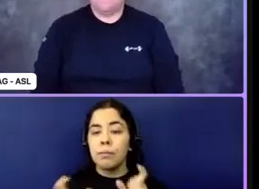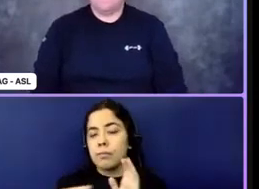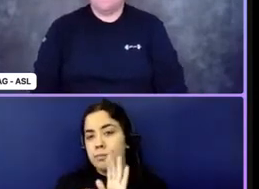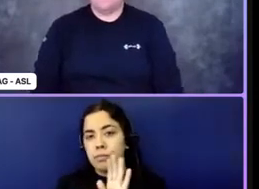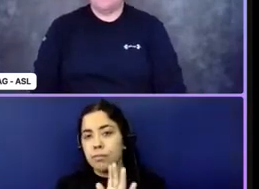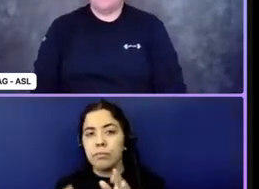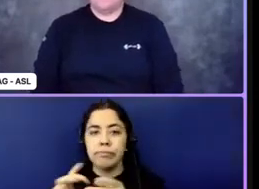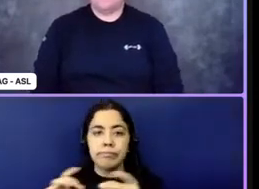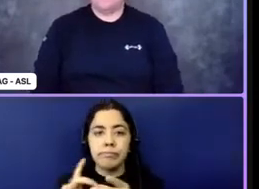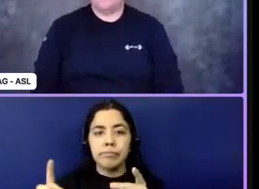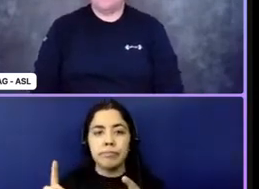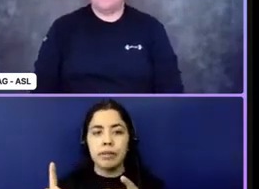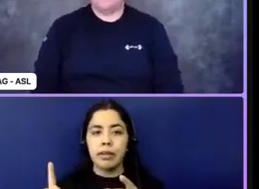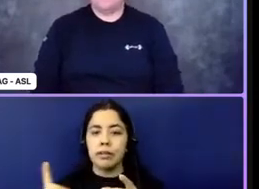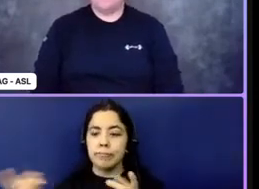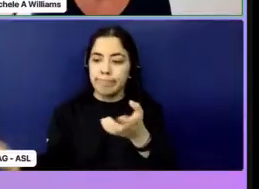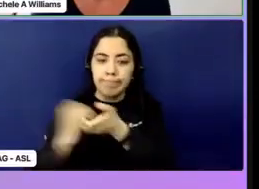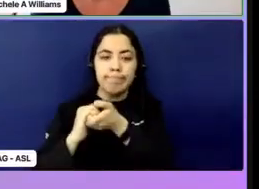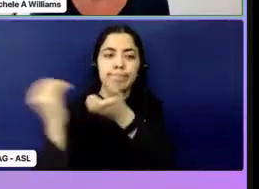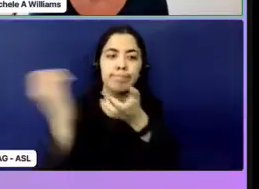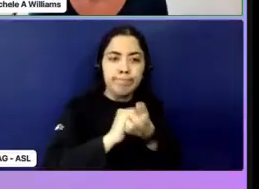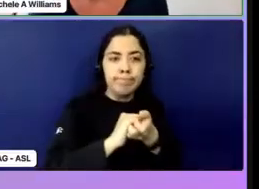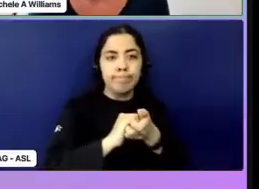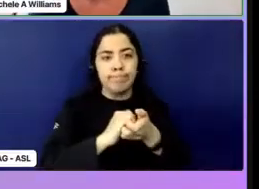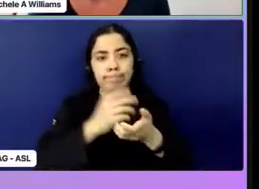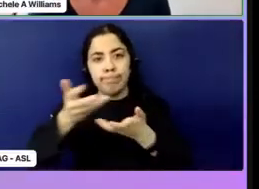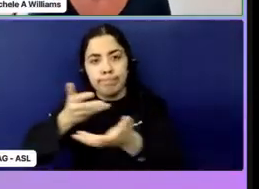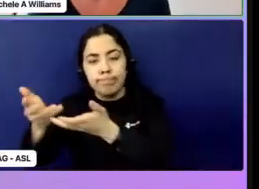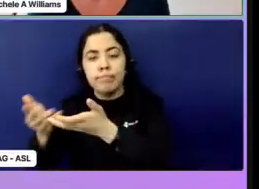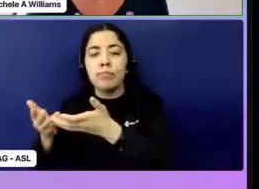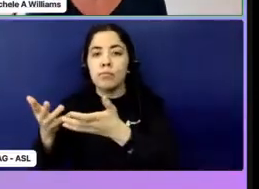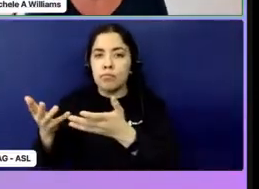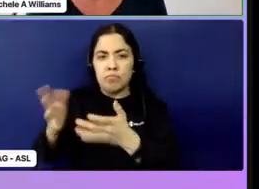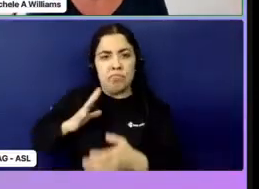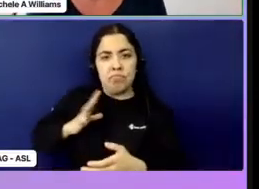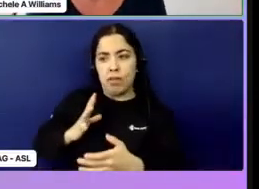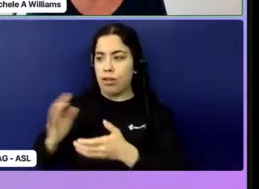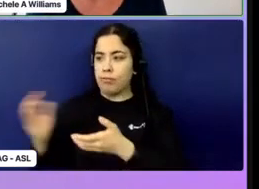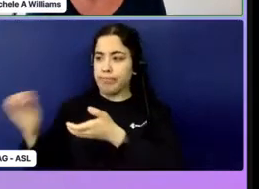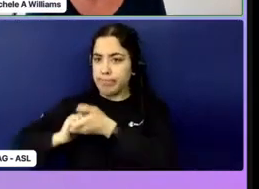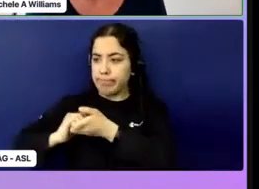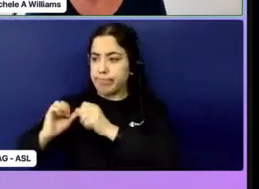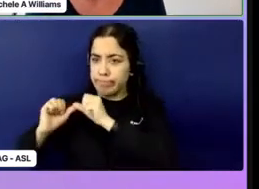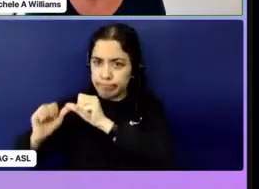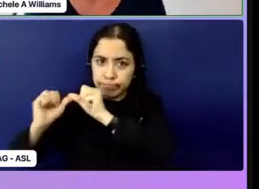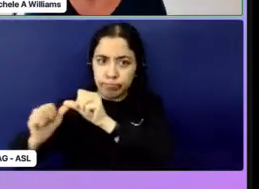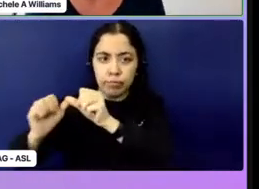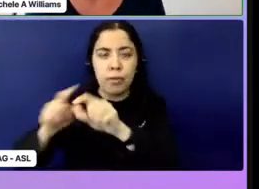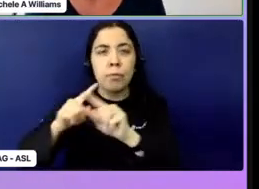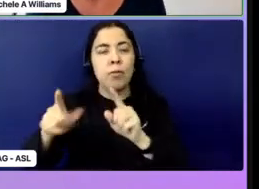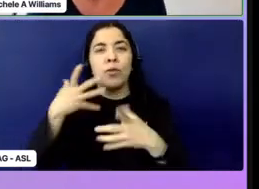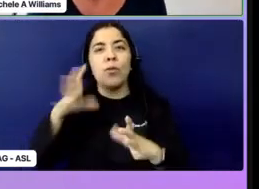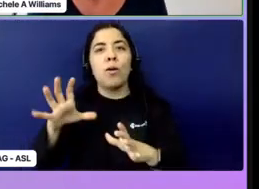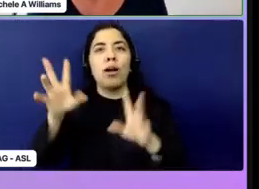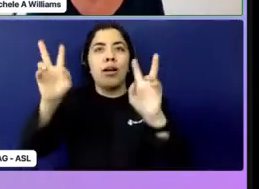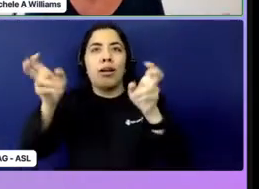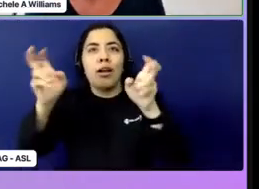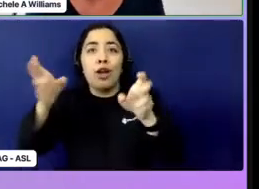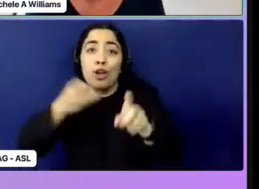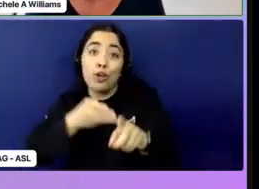it's difficult because, a lot of people will say for instance, build relationships. OK, well we build relationships but we don't want what we call career